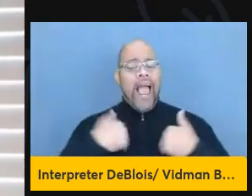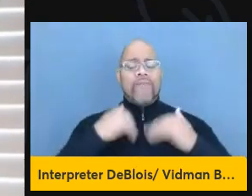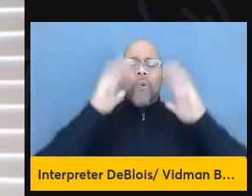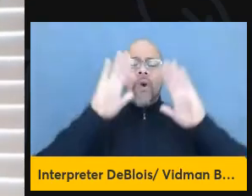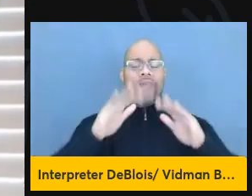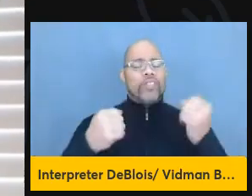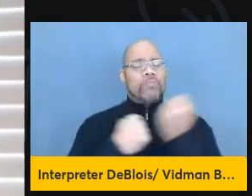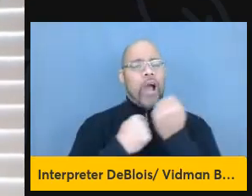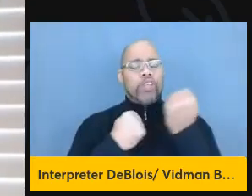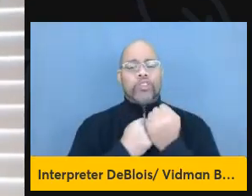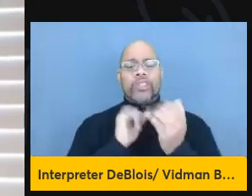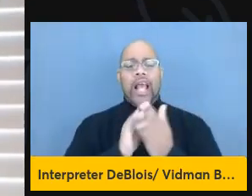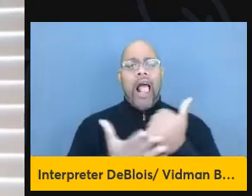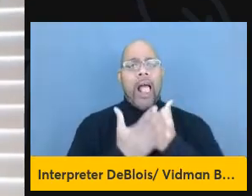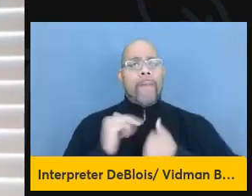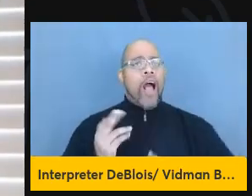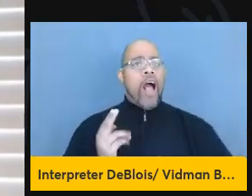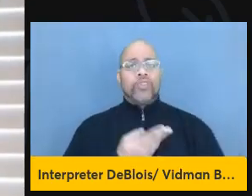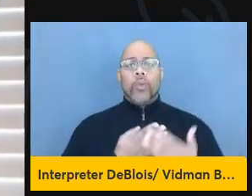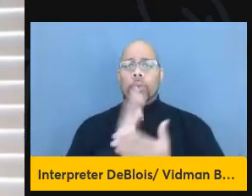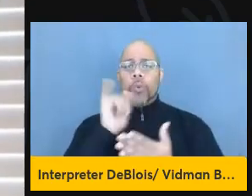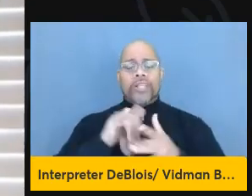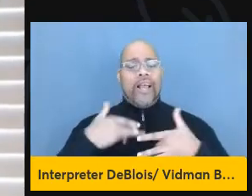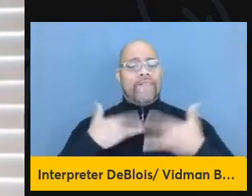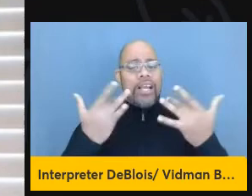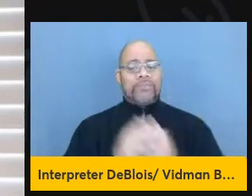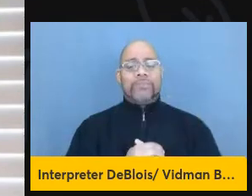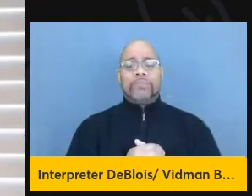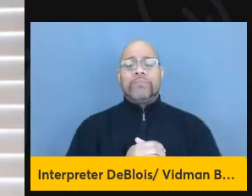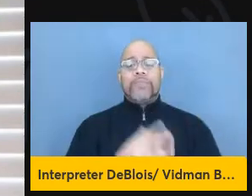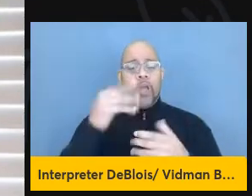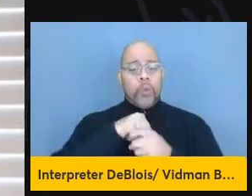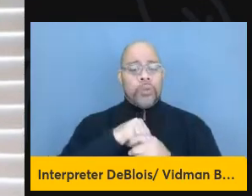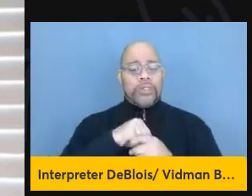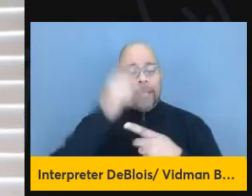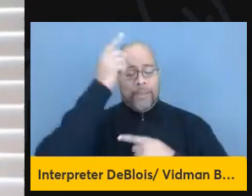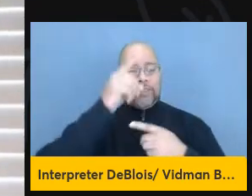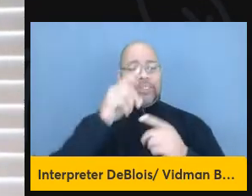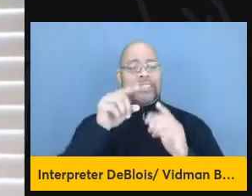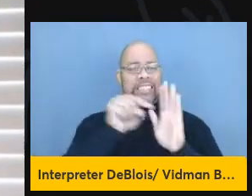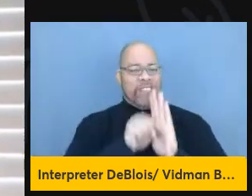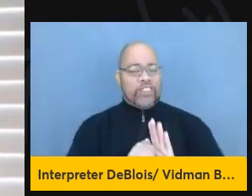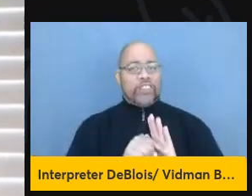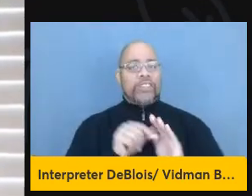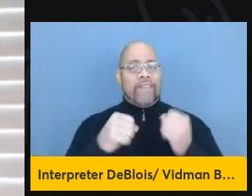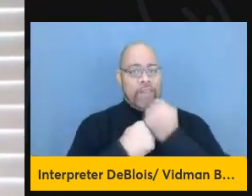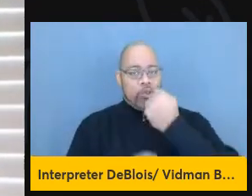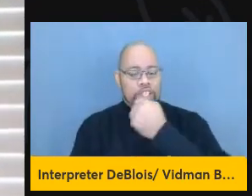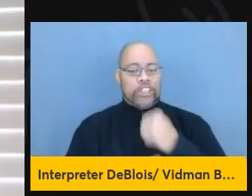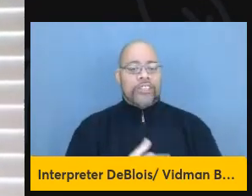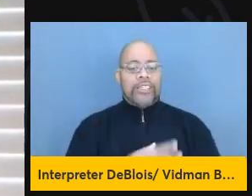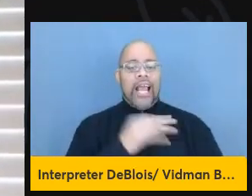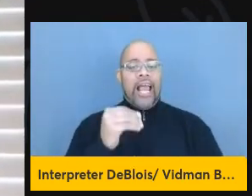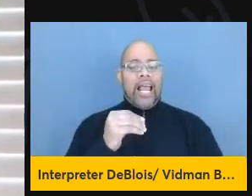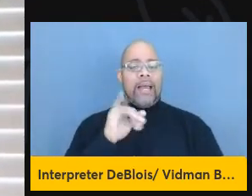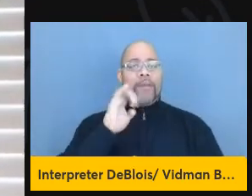that have helped us throughout this event, including the Immune Deficiency Foundation Imperial and Imperial College London and